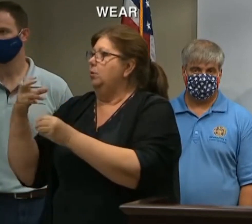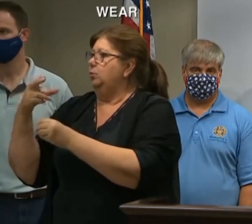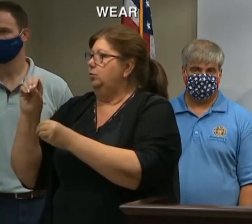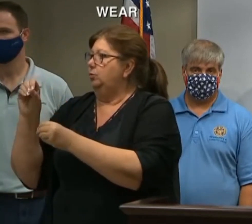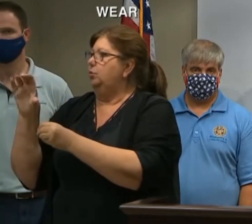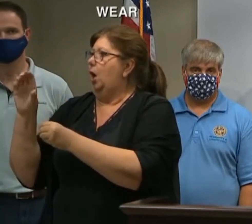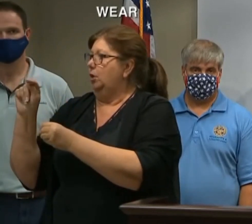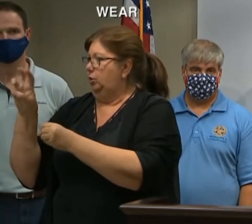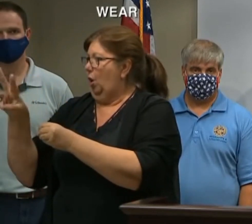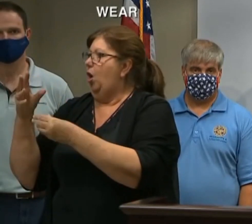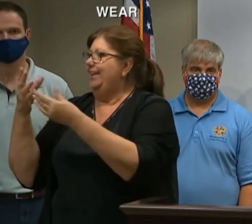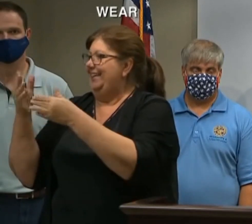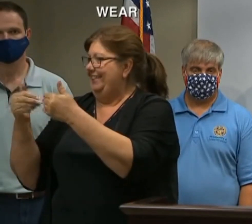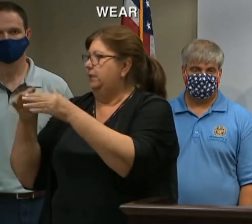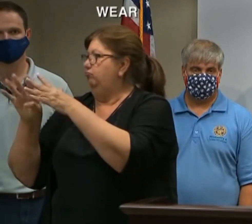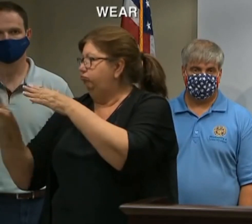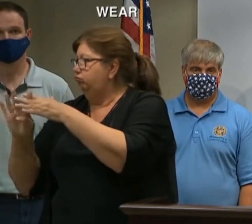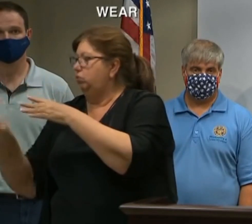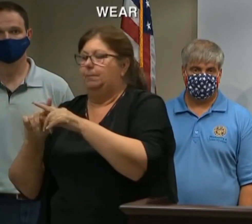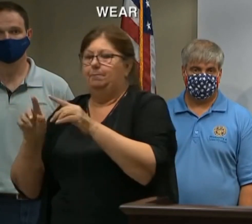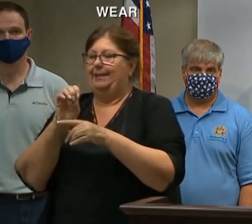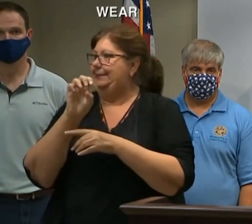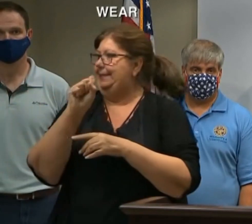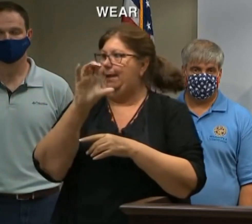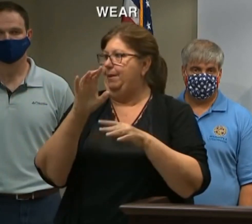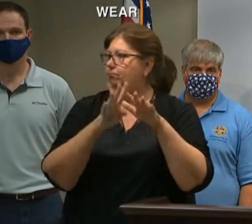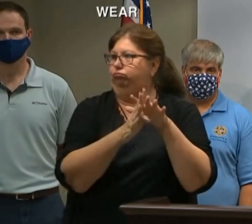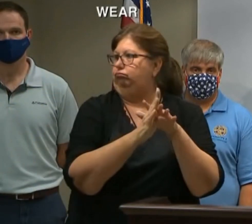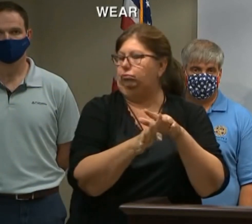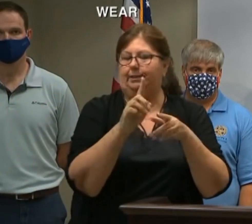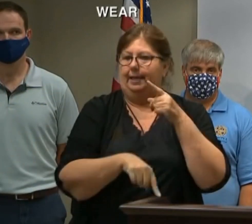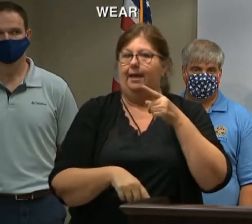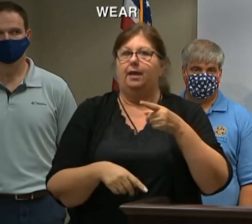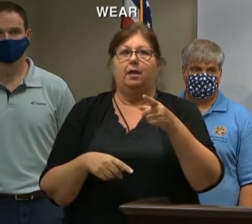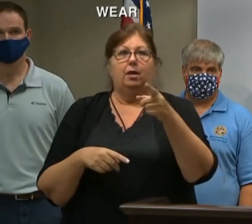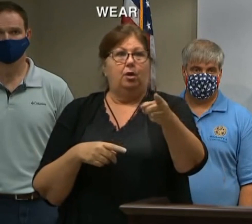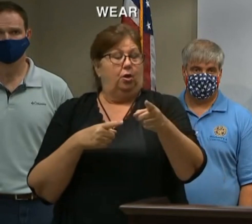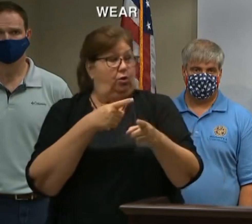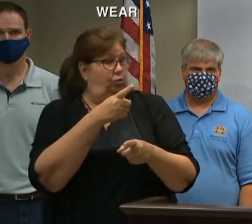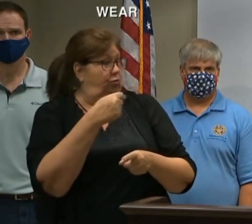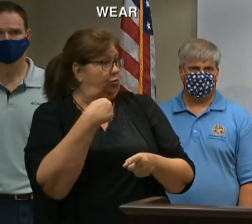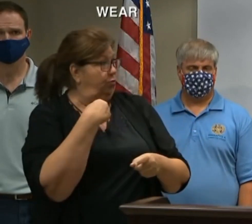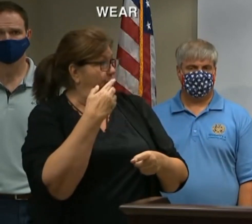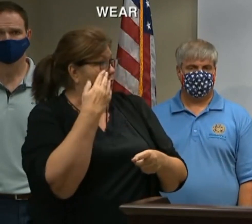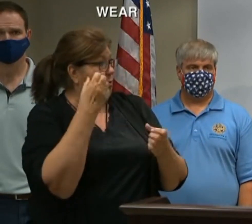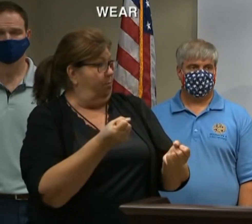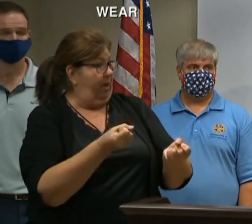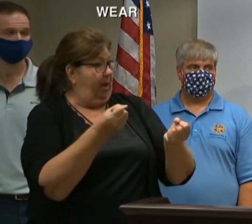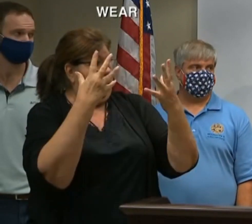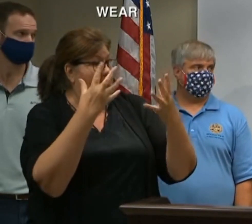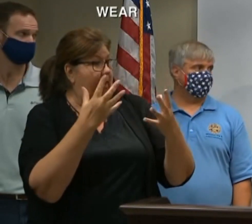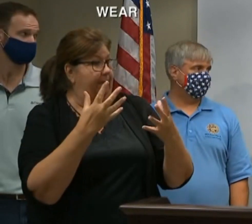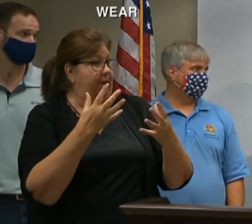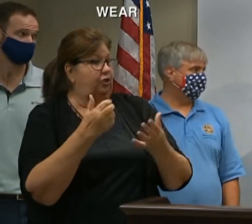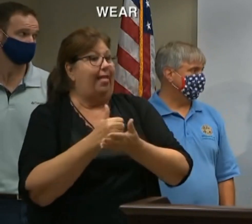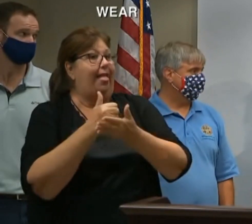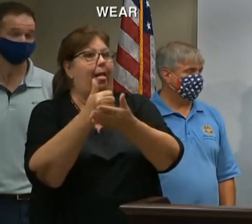do you guys have a ballpark estimate of how many people have received help from so far at those pods